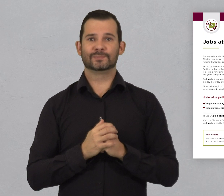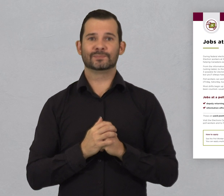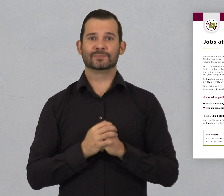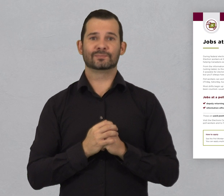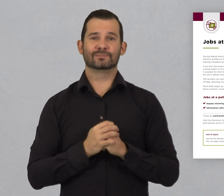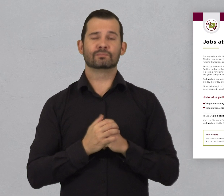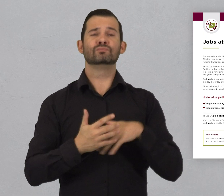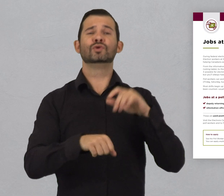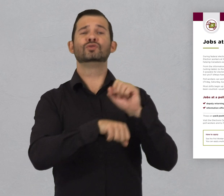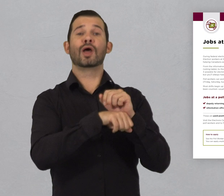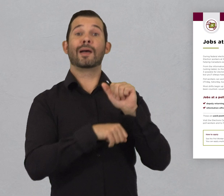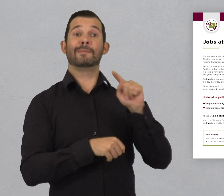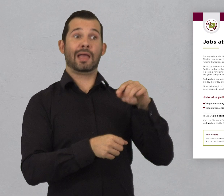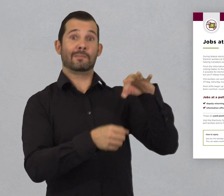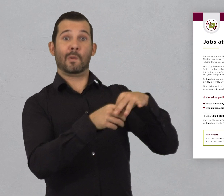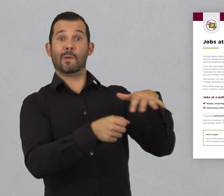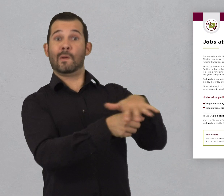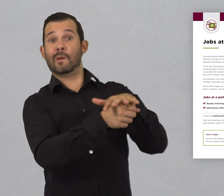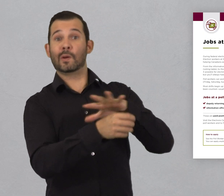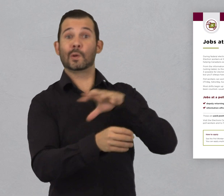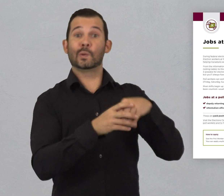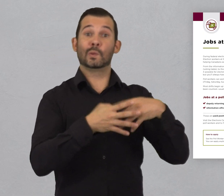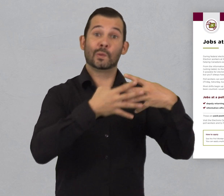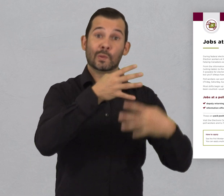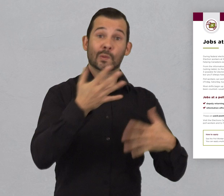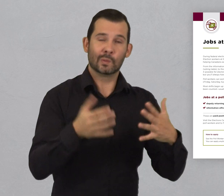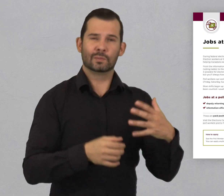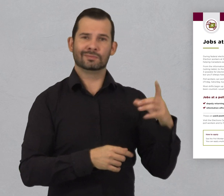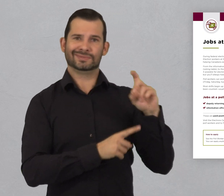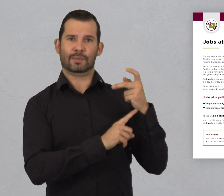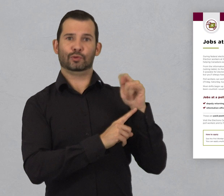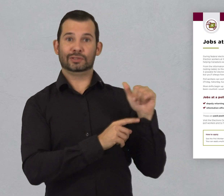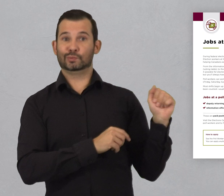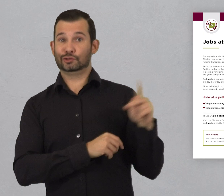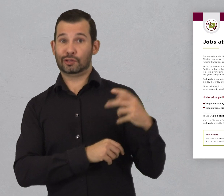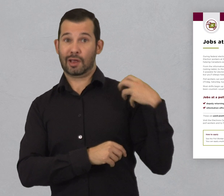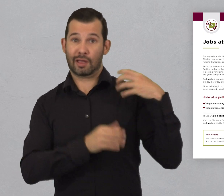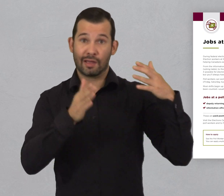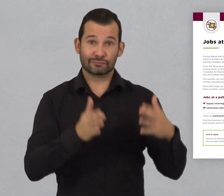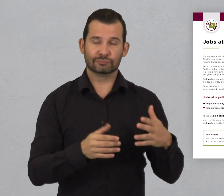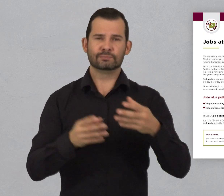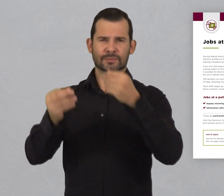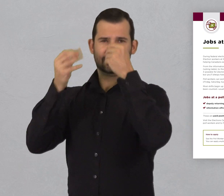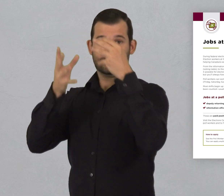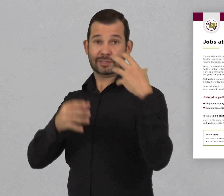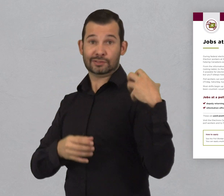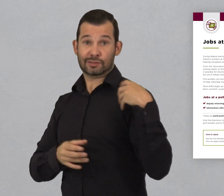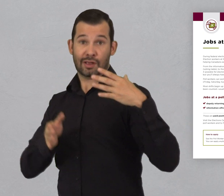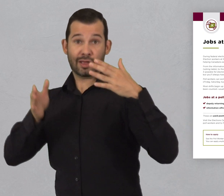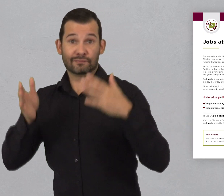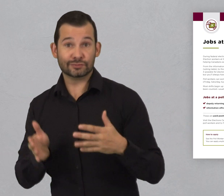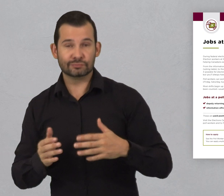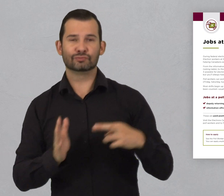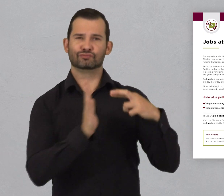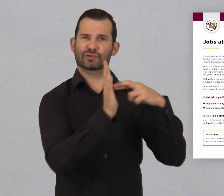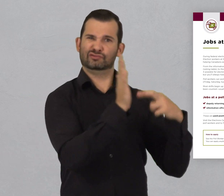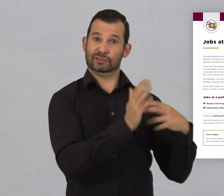Jobs at a polling place include: • deputy returning officer • information officer • registration officer